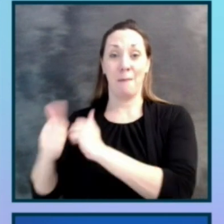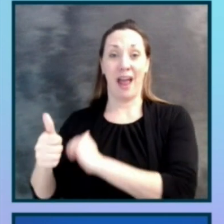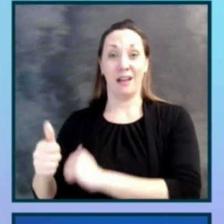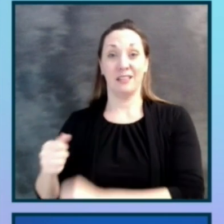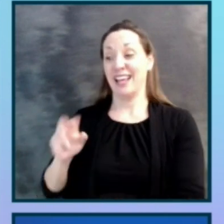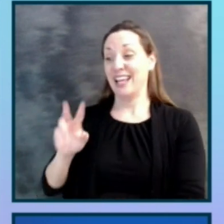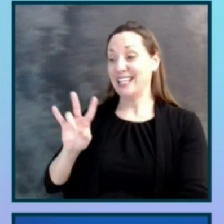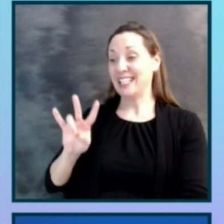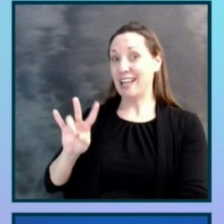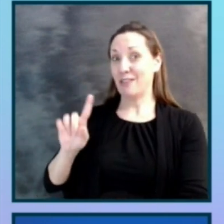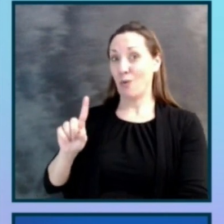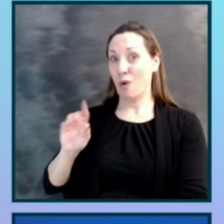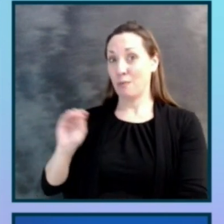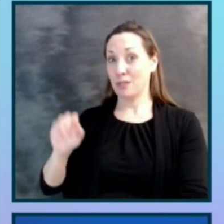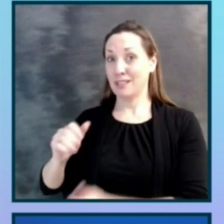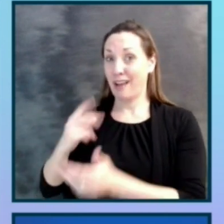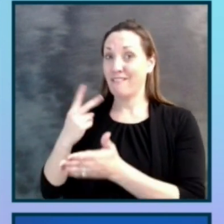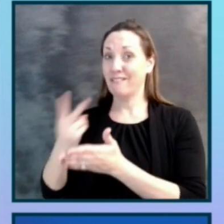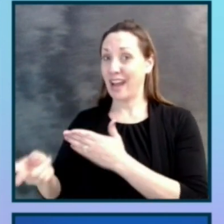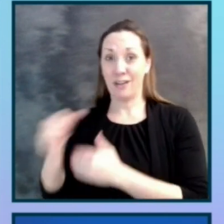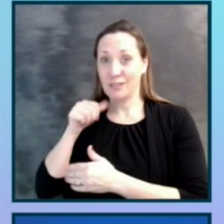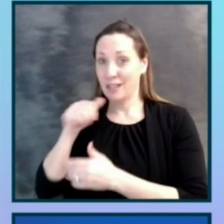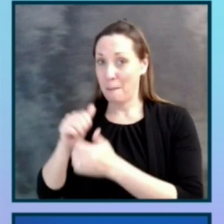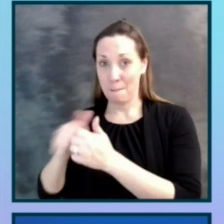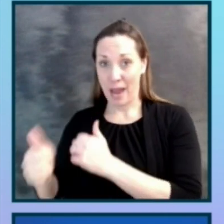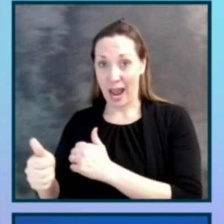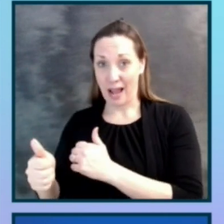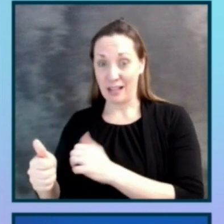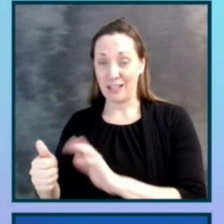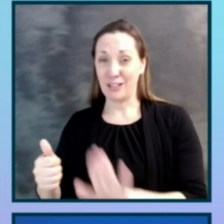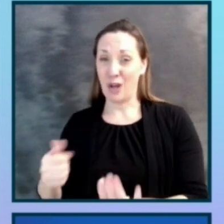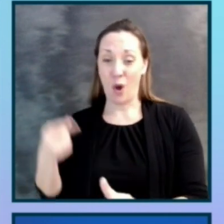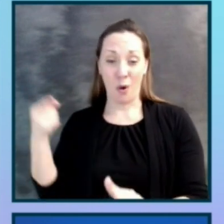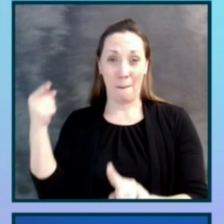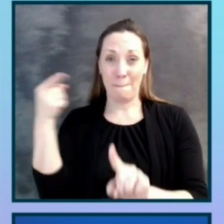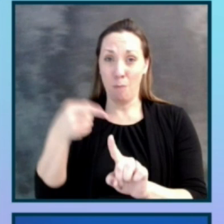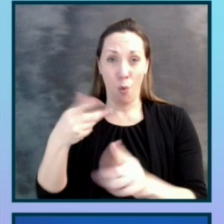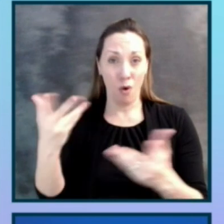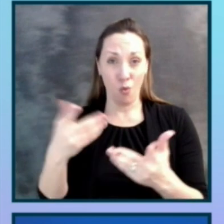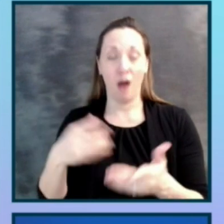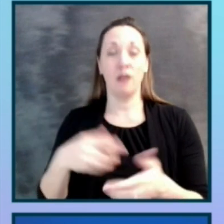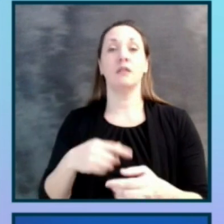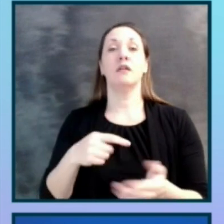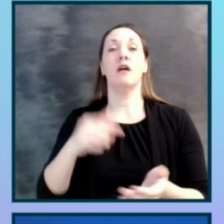So the real takeaway from that is that paid apps, the accessibility drops off,